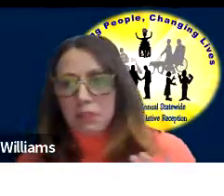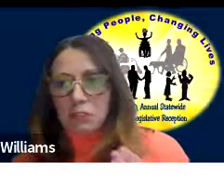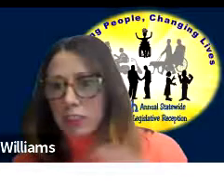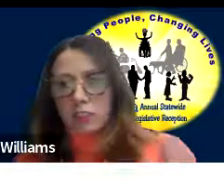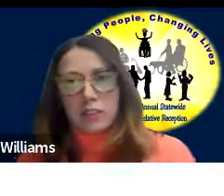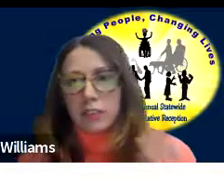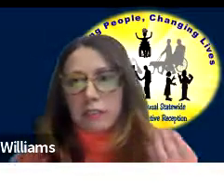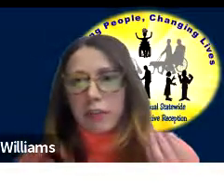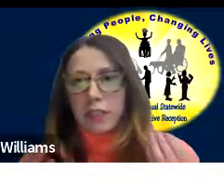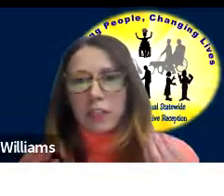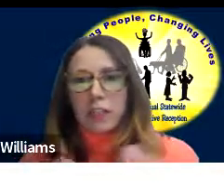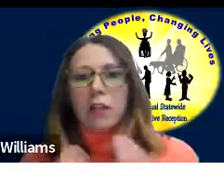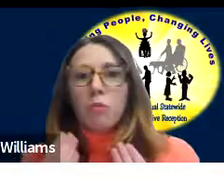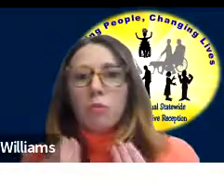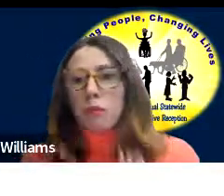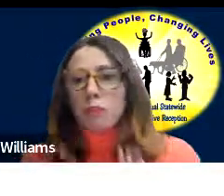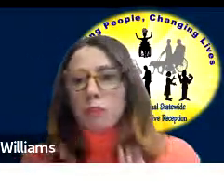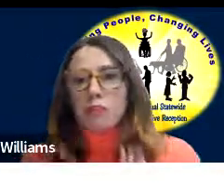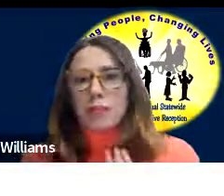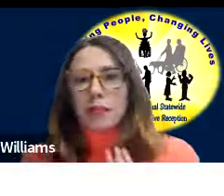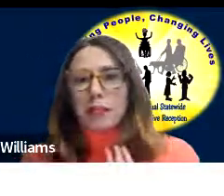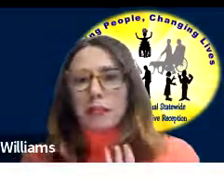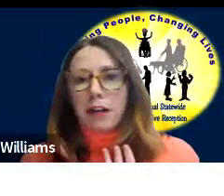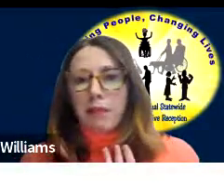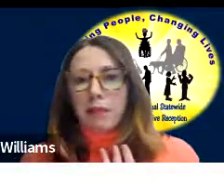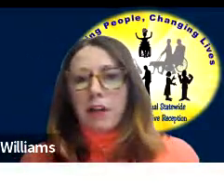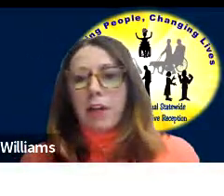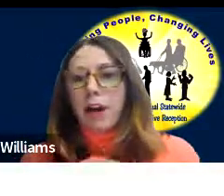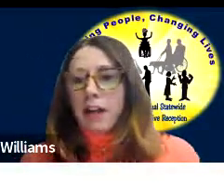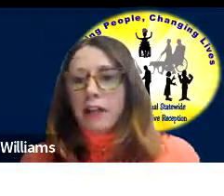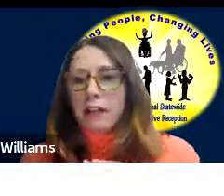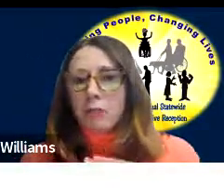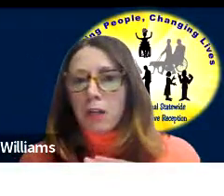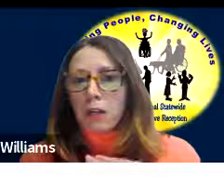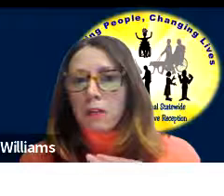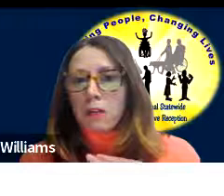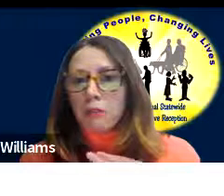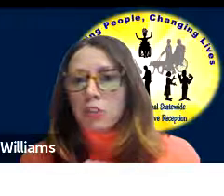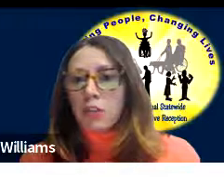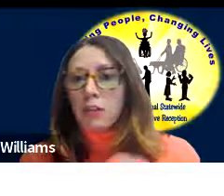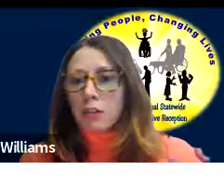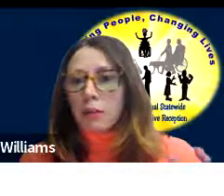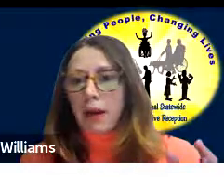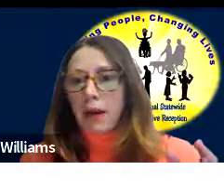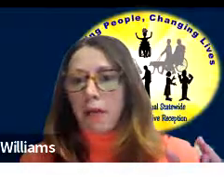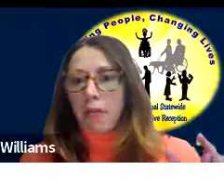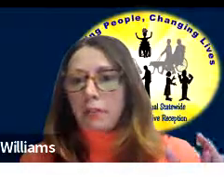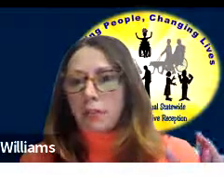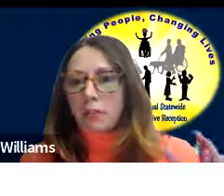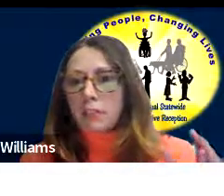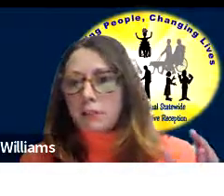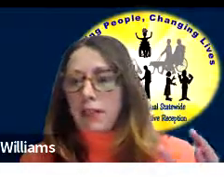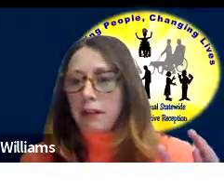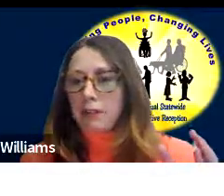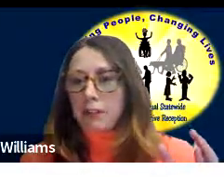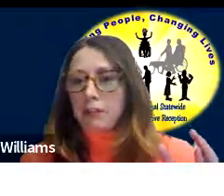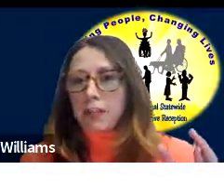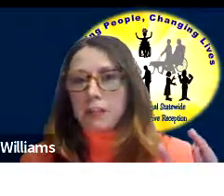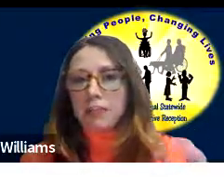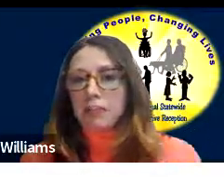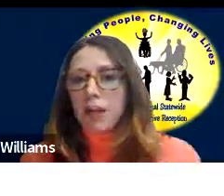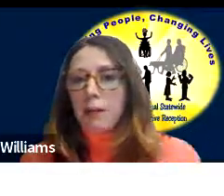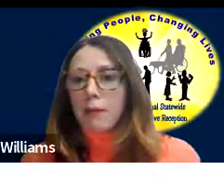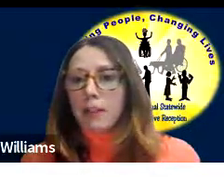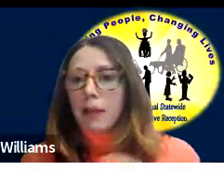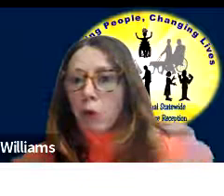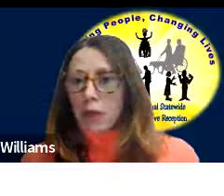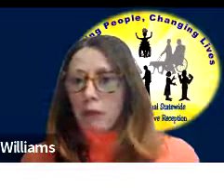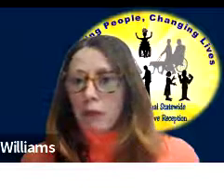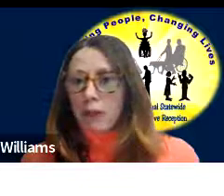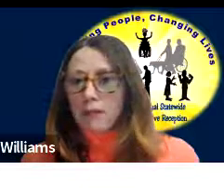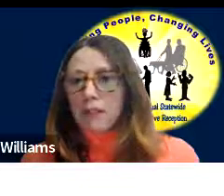Courtney Williams: resources and information, one person speaking at a time, I want to show you a little bit about when someone is speaking what you would want to do so i'm going to say i'm Courtney Williams.